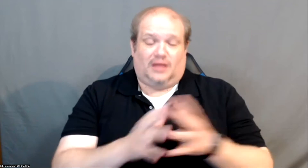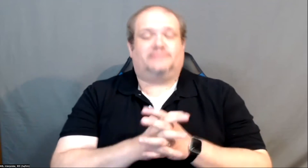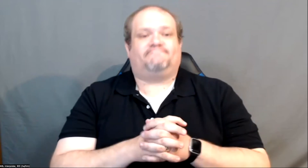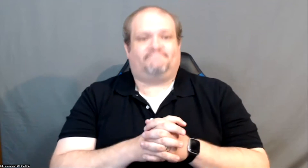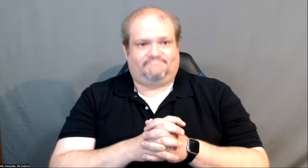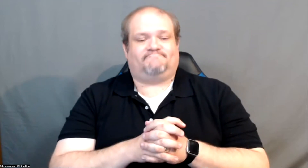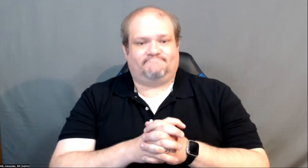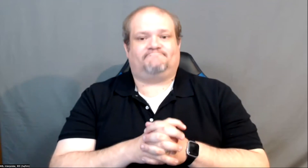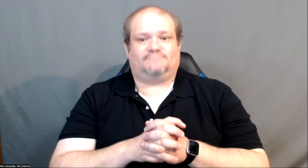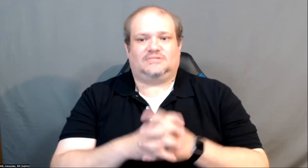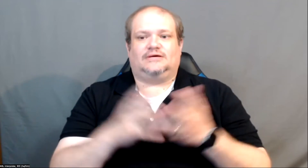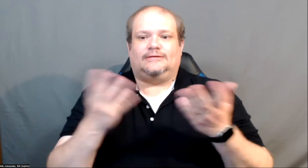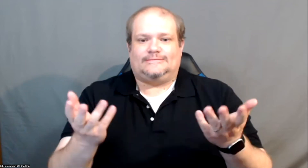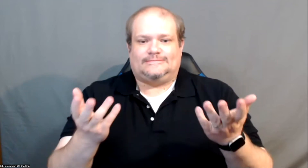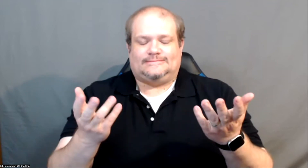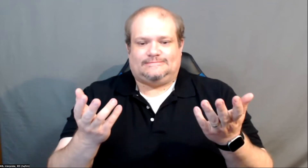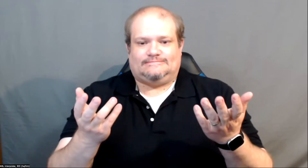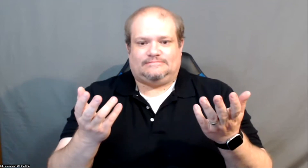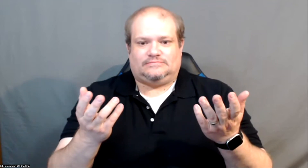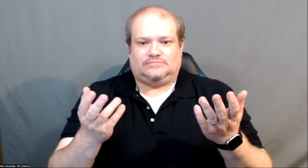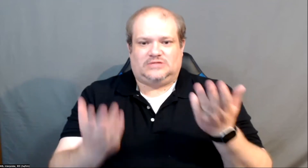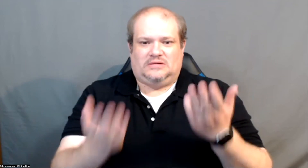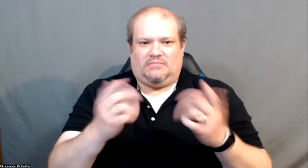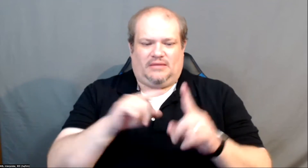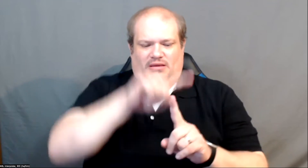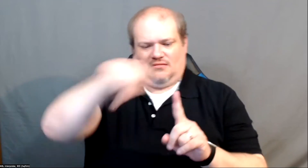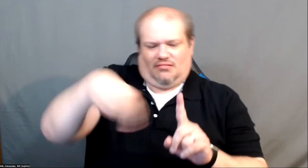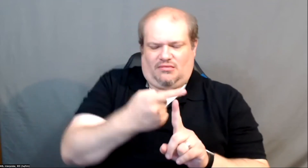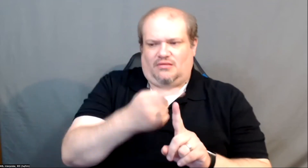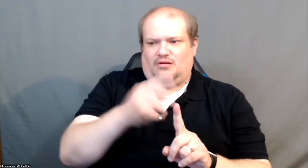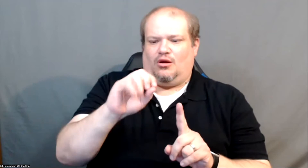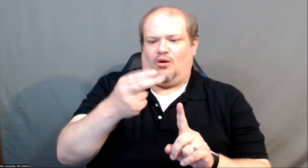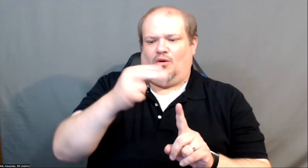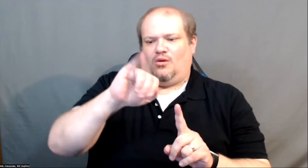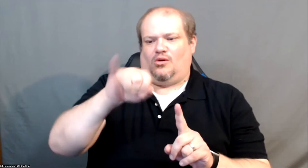So we might be able to circle back to them if they show up in a bit but until then,